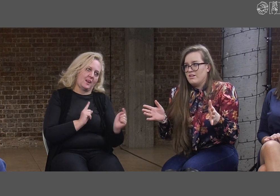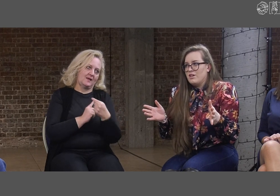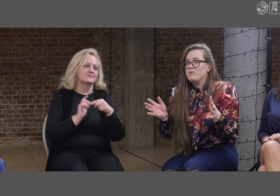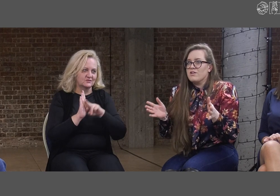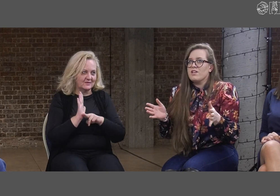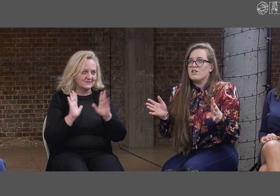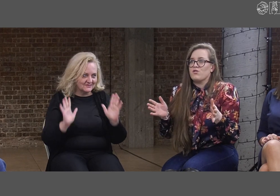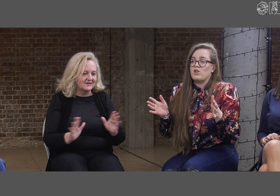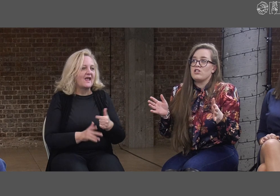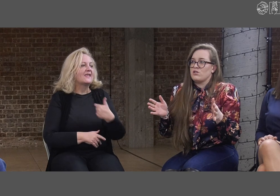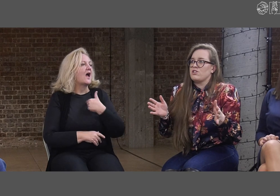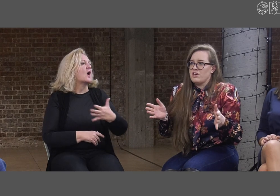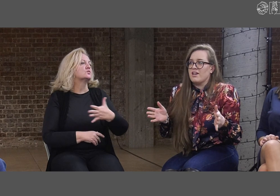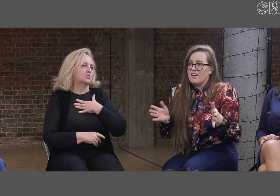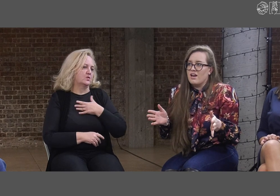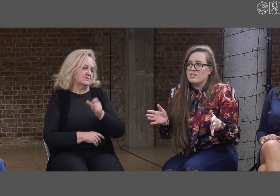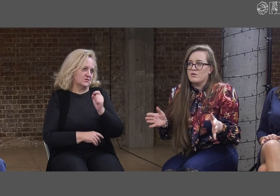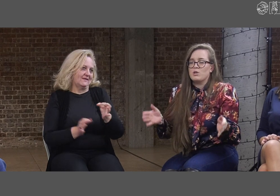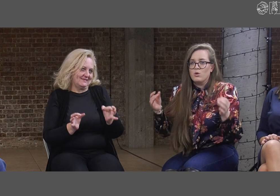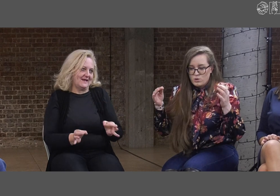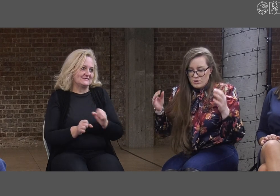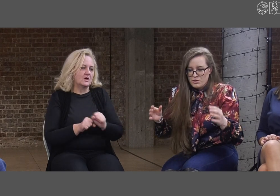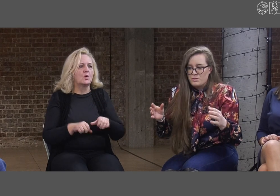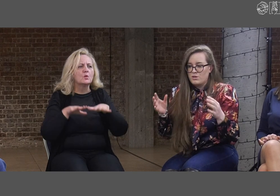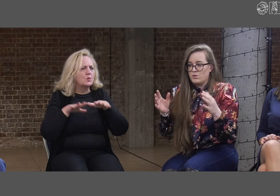And it seems to me that this is what happening now, because there are different regulations,